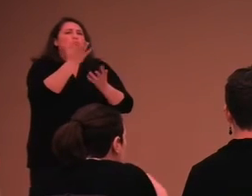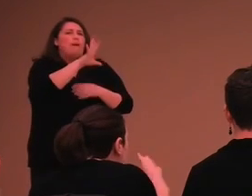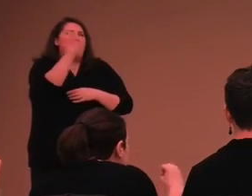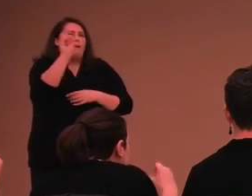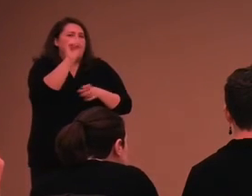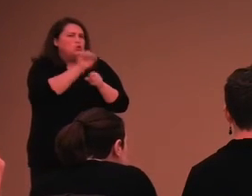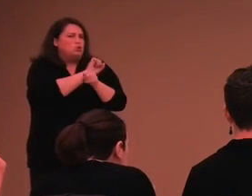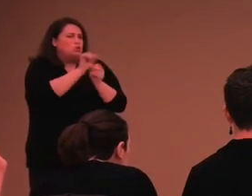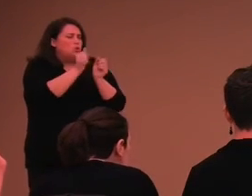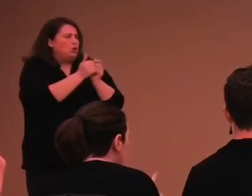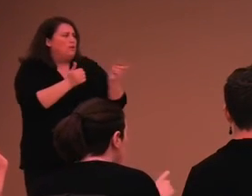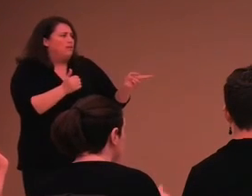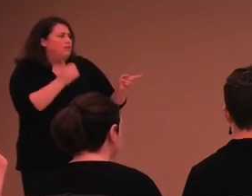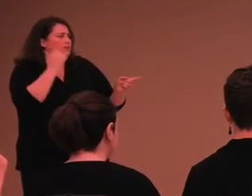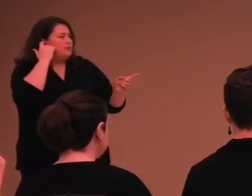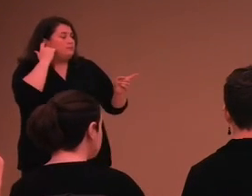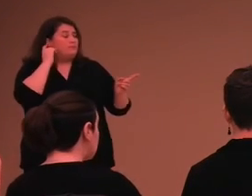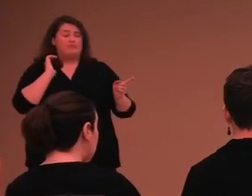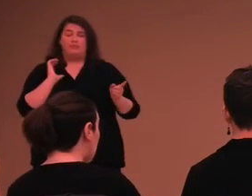Well our museum fabric